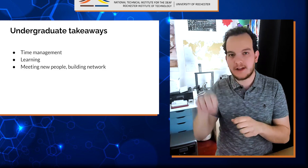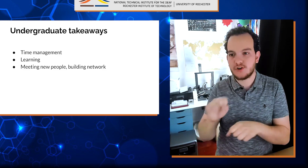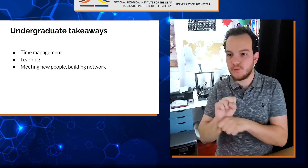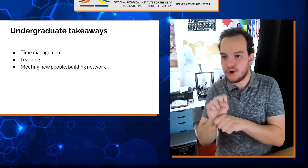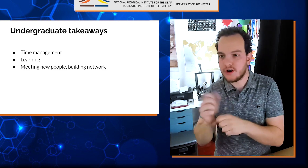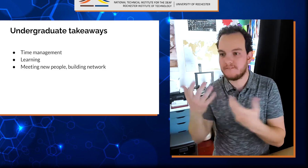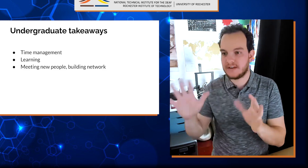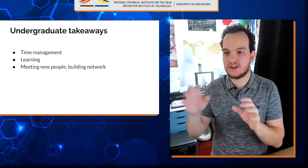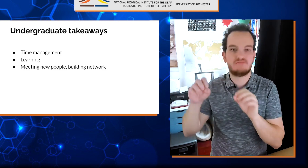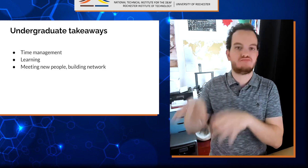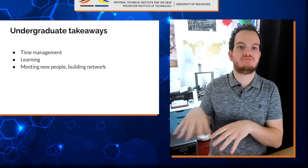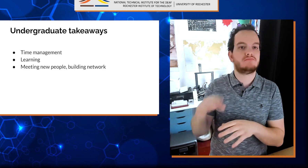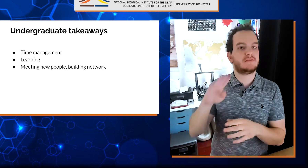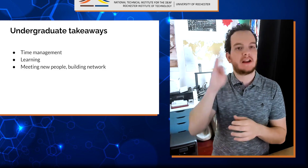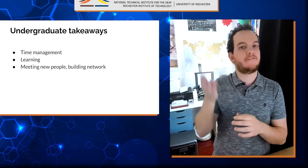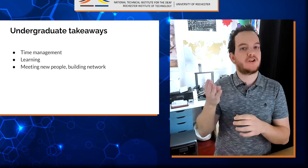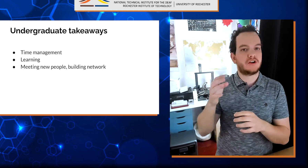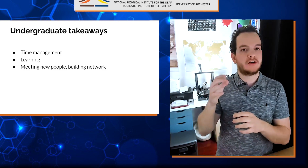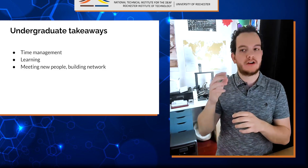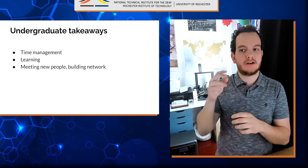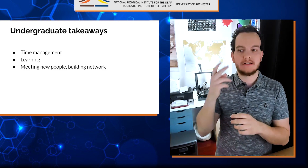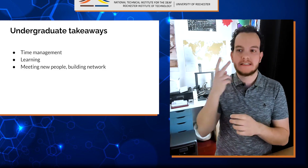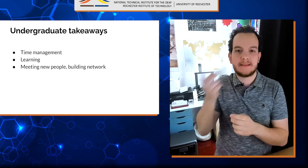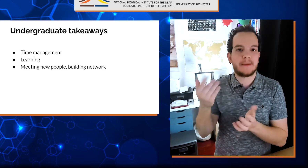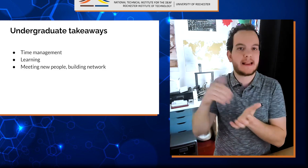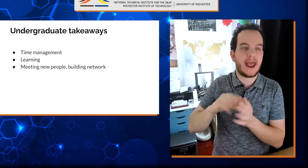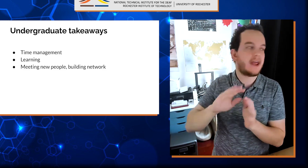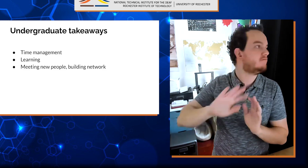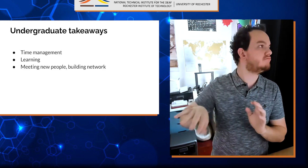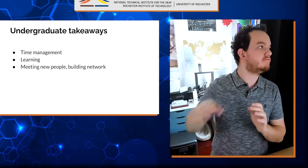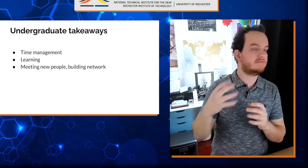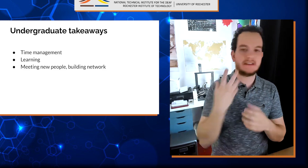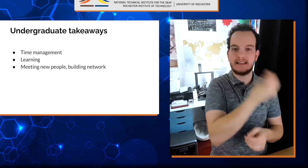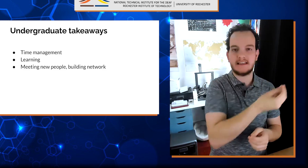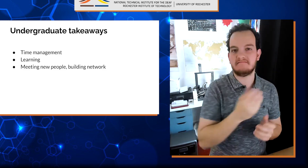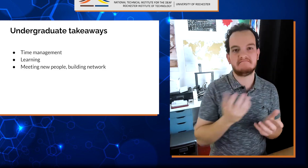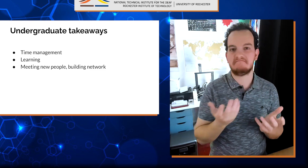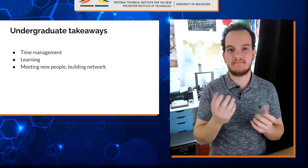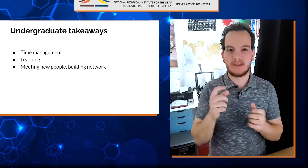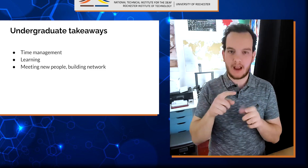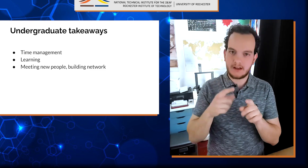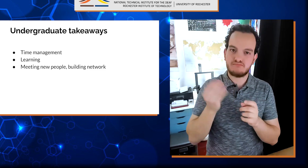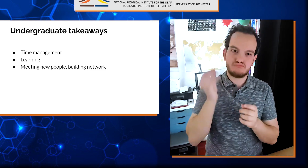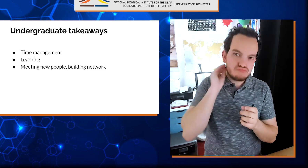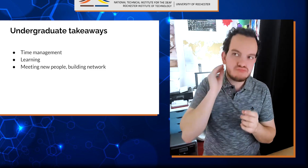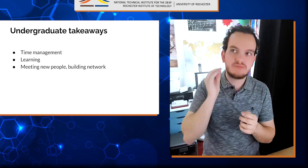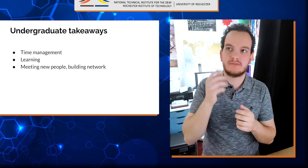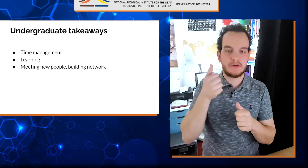It wasn't just a one semester of work for me and then I never talk to these people again.